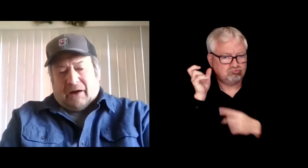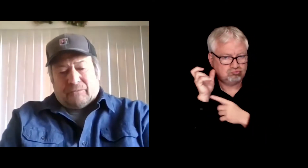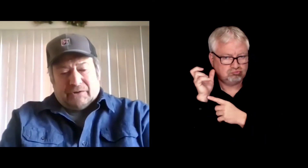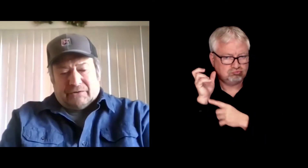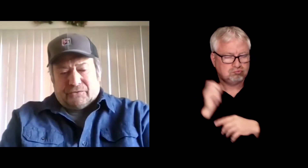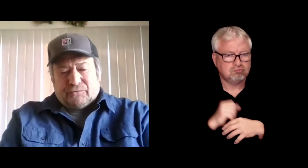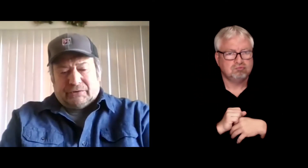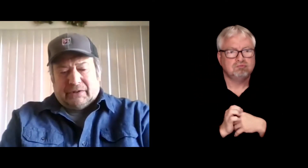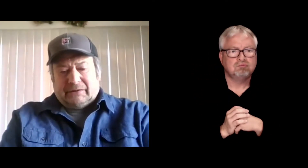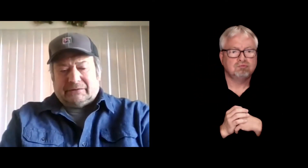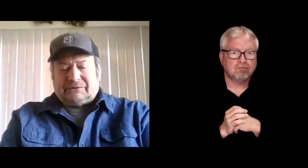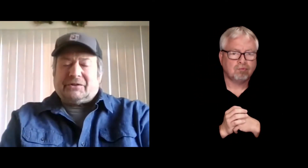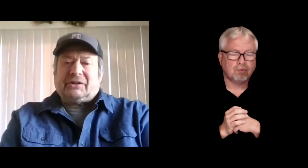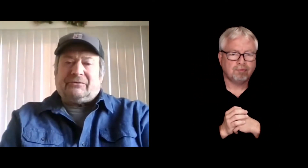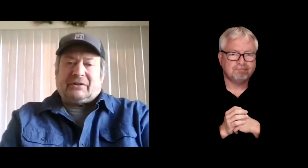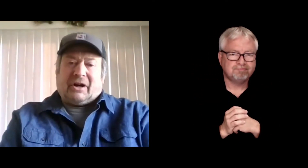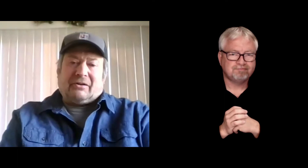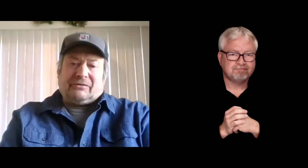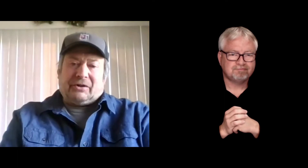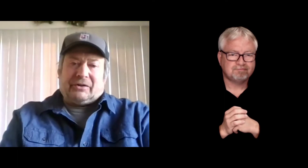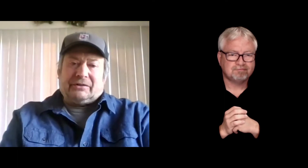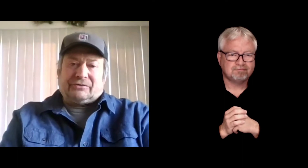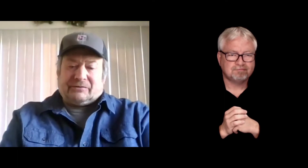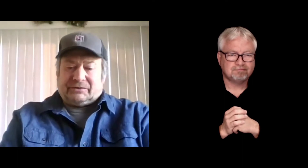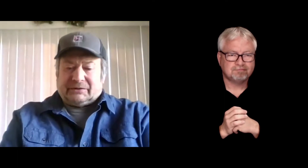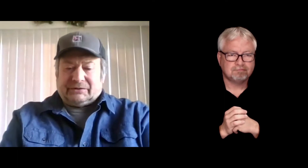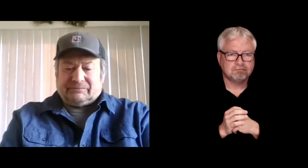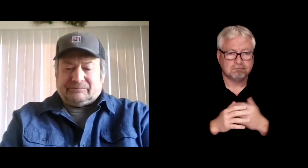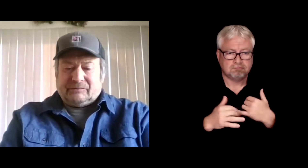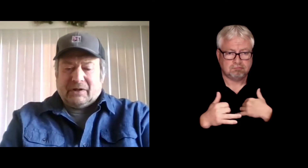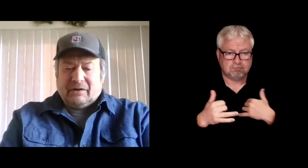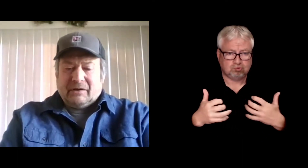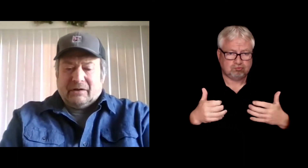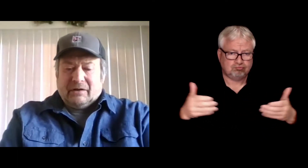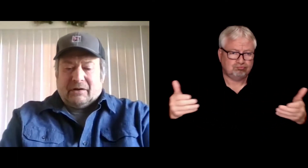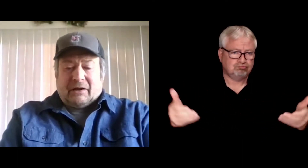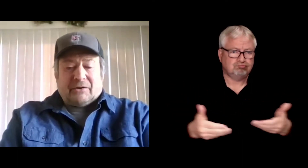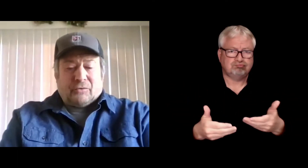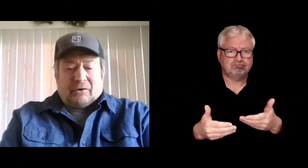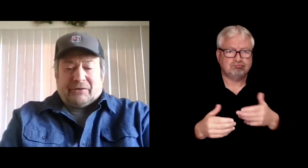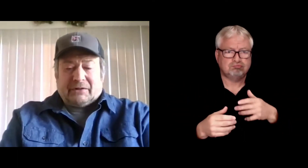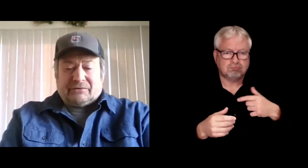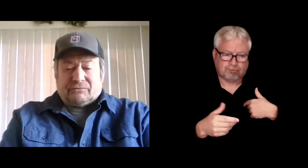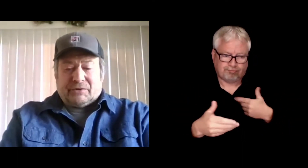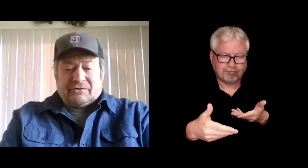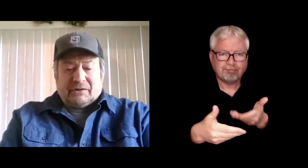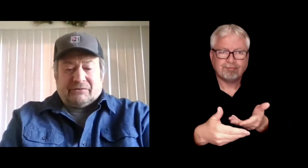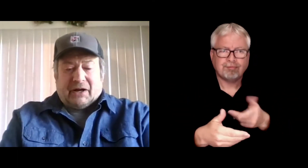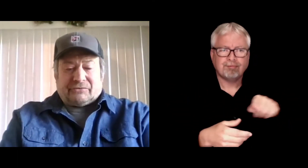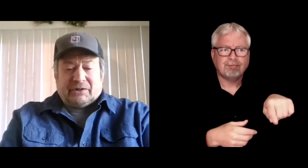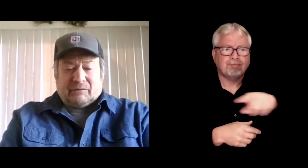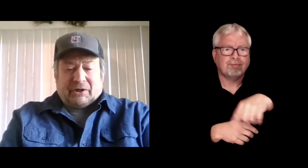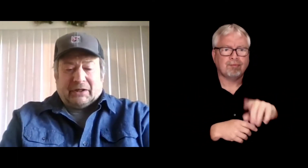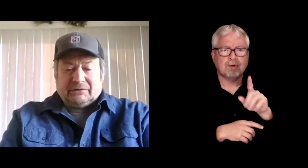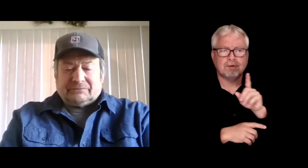I was introduced to the Deaf and Hard of Hearing Services and the Northeast Regional Advisory Committee